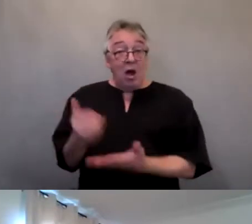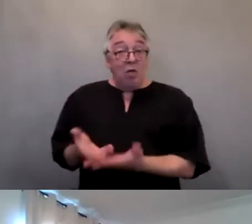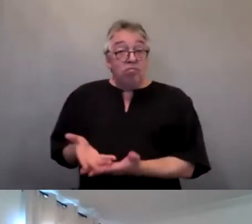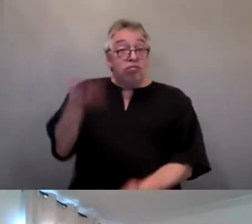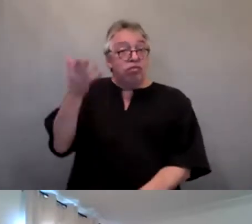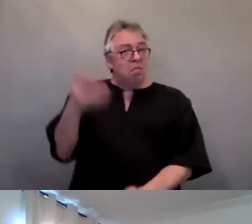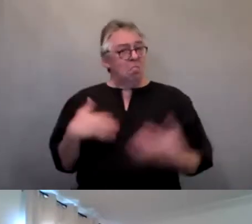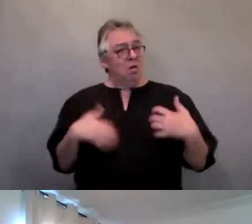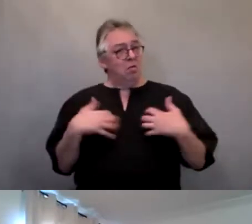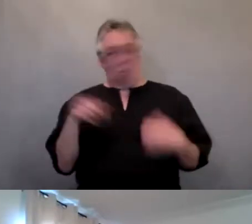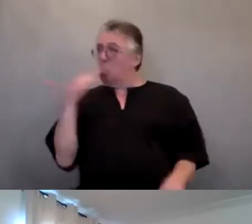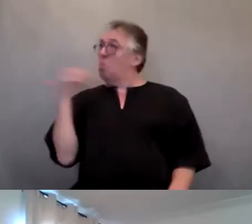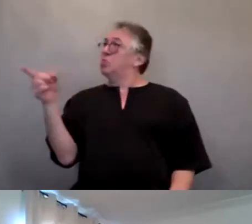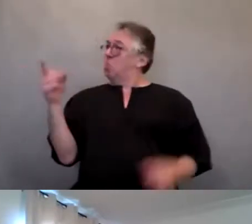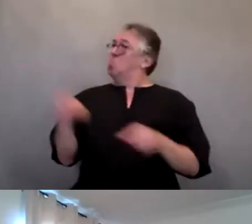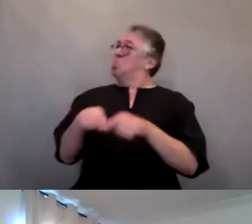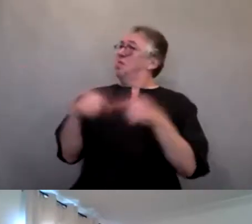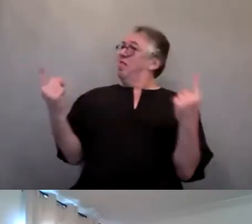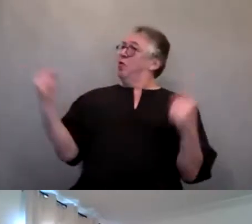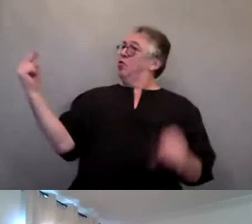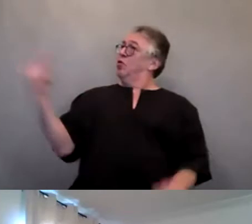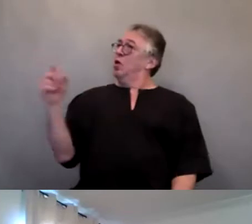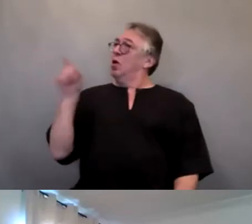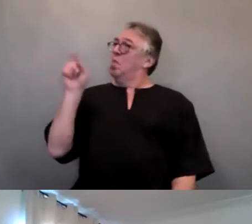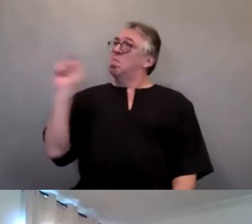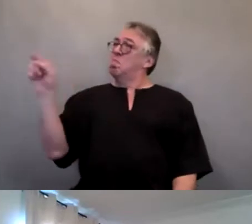implant, it's too expensive